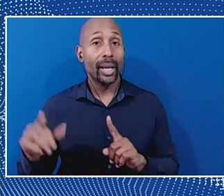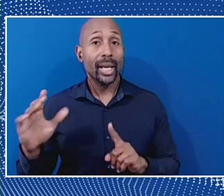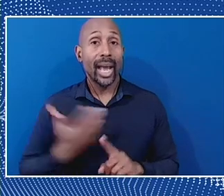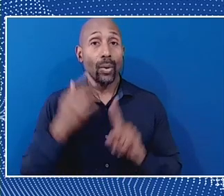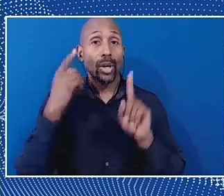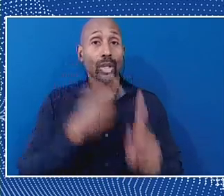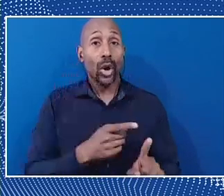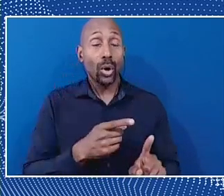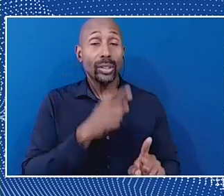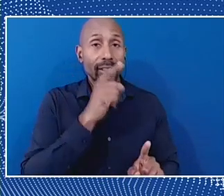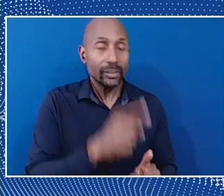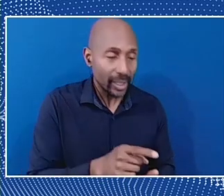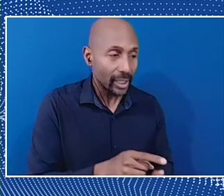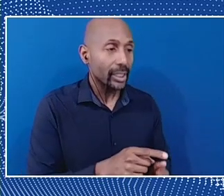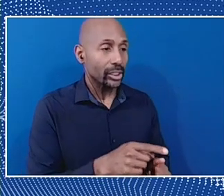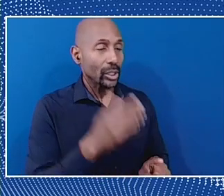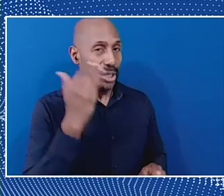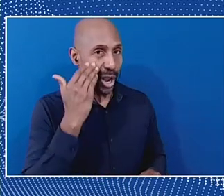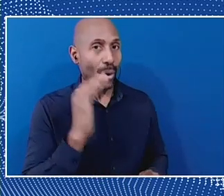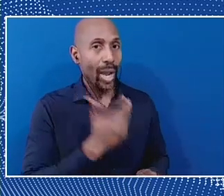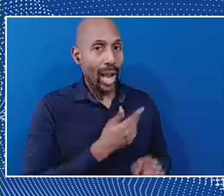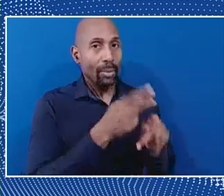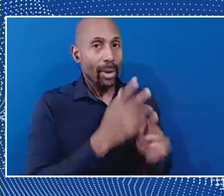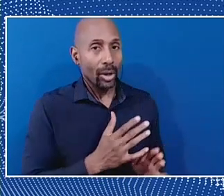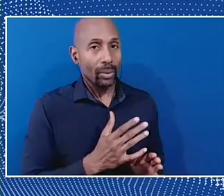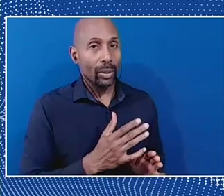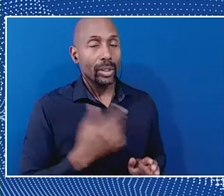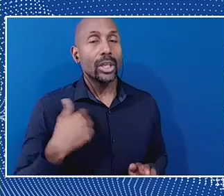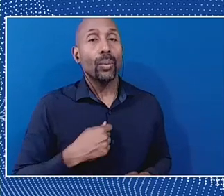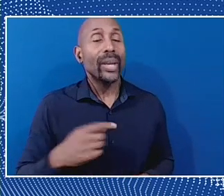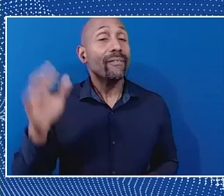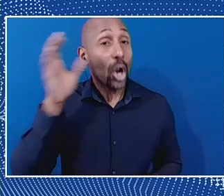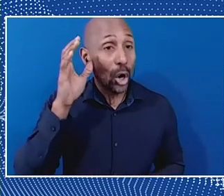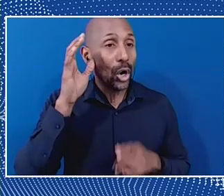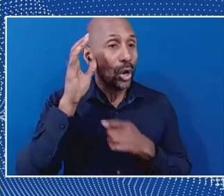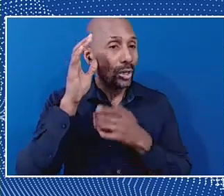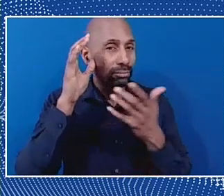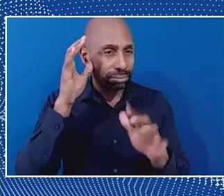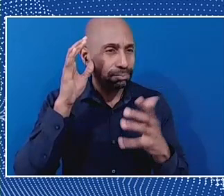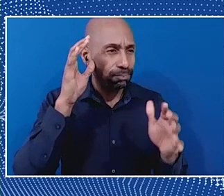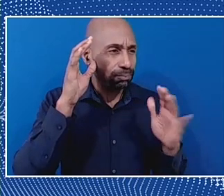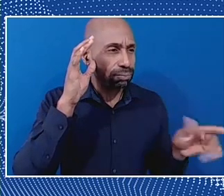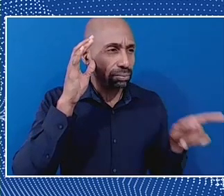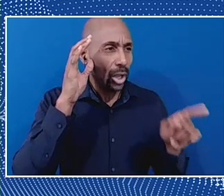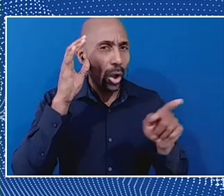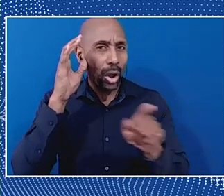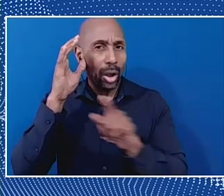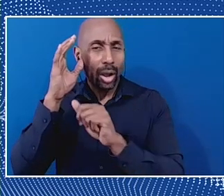We know- we've heard you guys, you have given us great information. You have provided us with research.